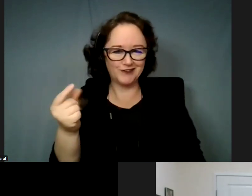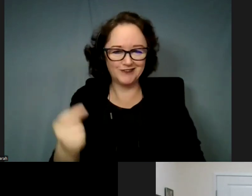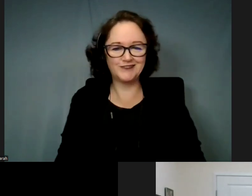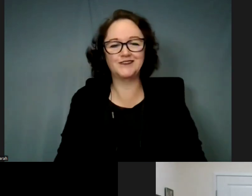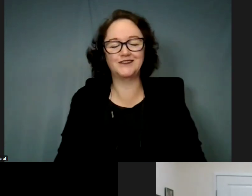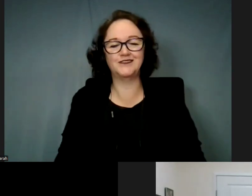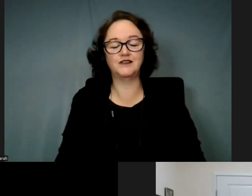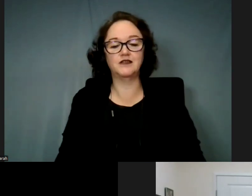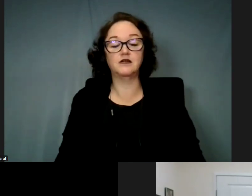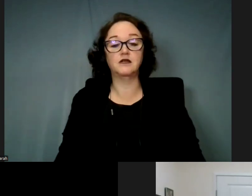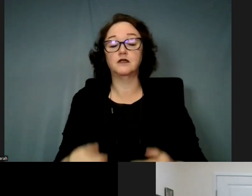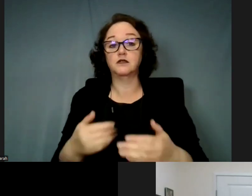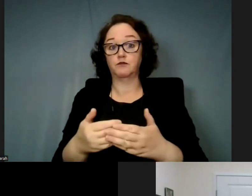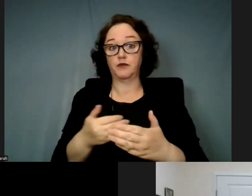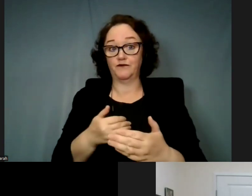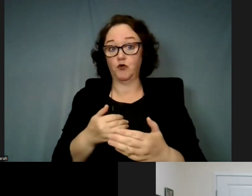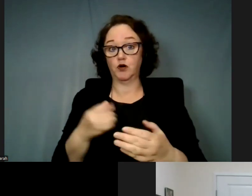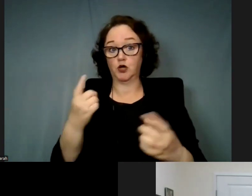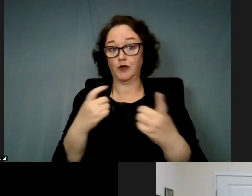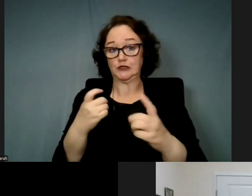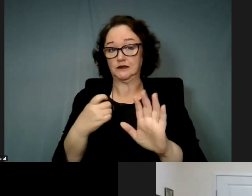our questions, Kate, if you don't mind, I wanted to take a